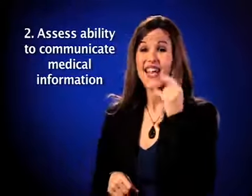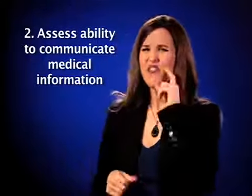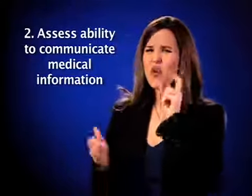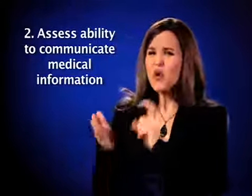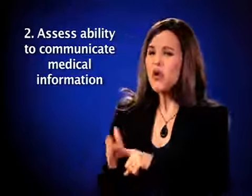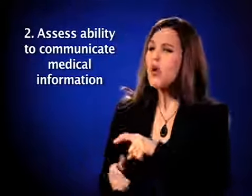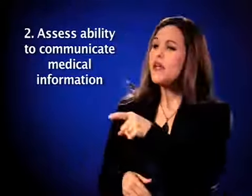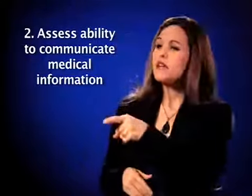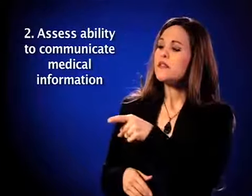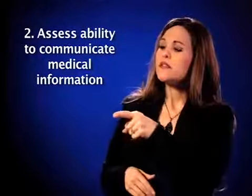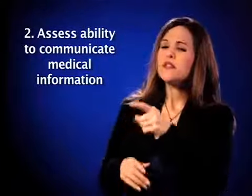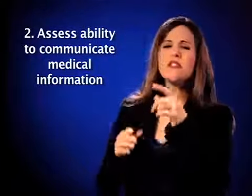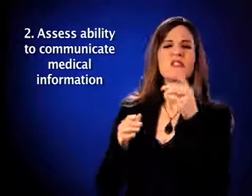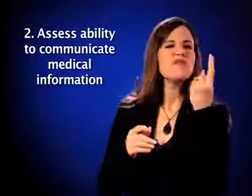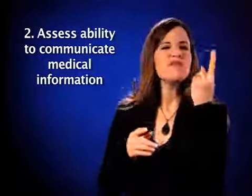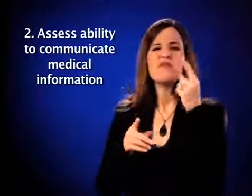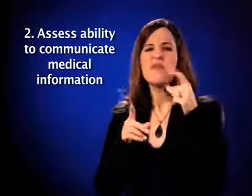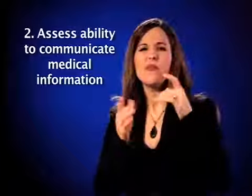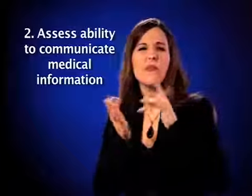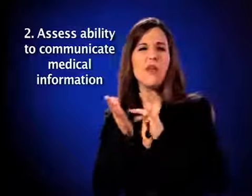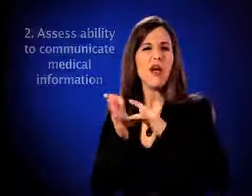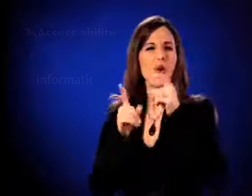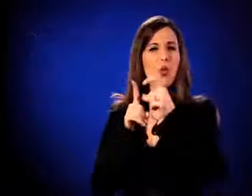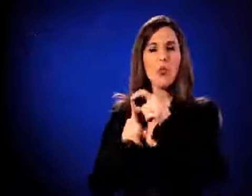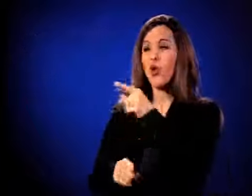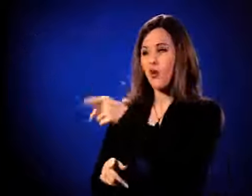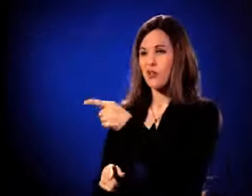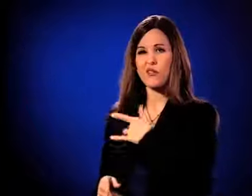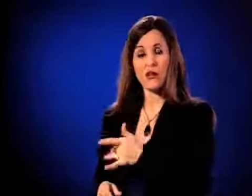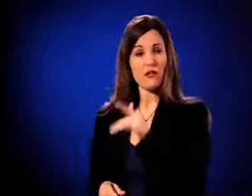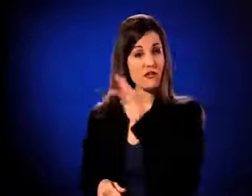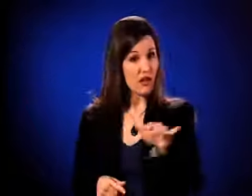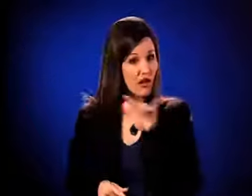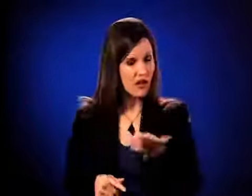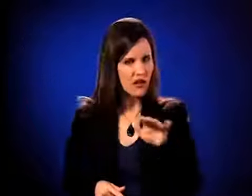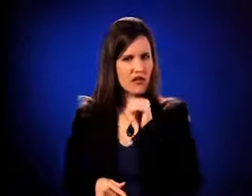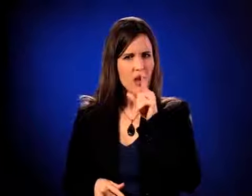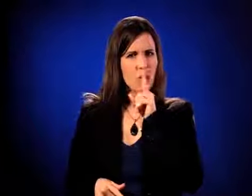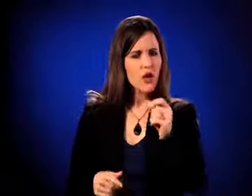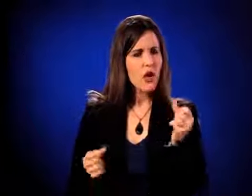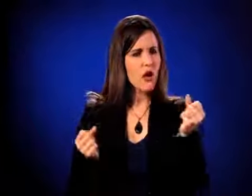if the interpreter is only able to fingerspell the words, but can explain their meaning,